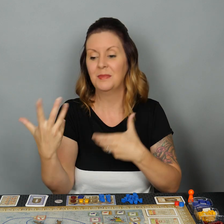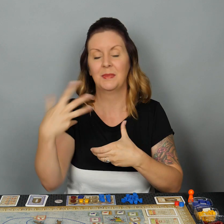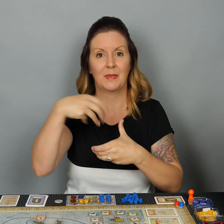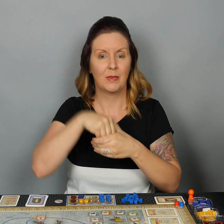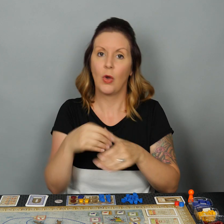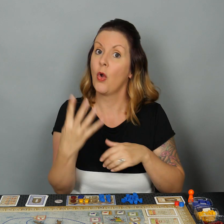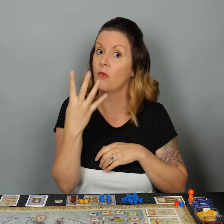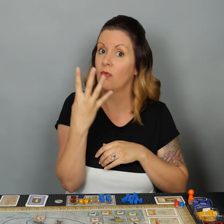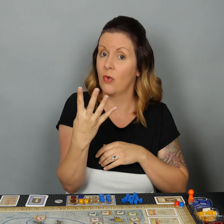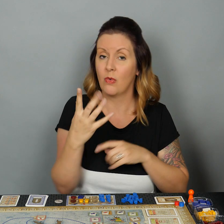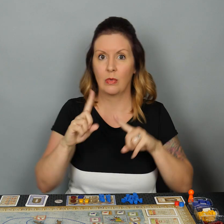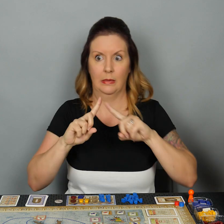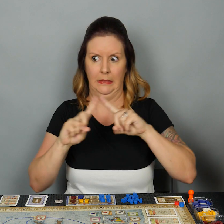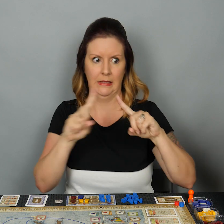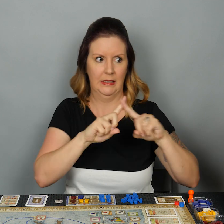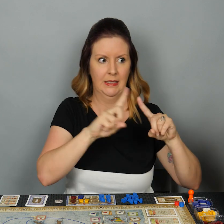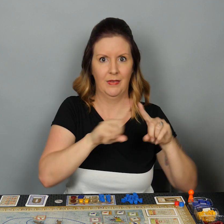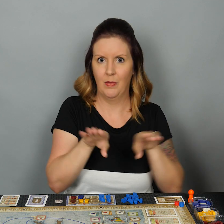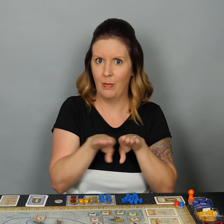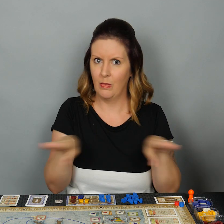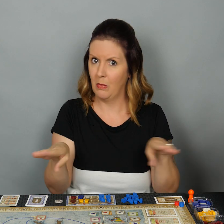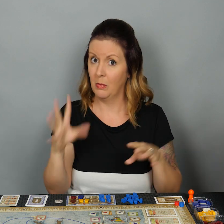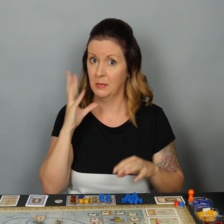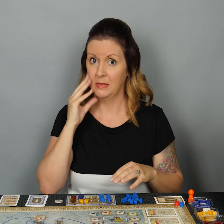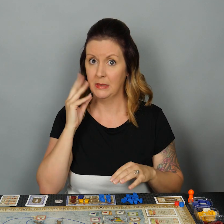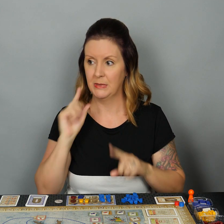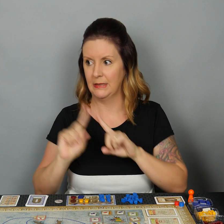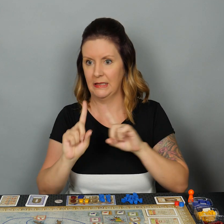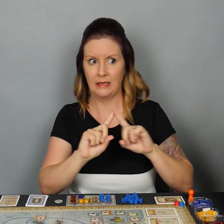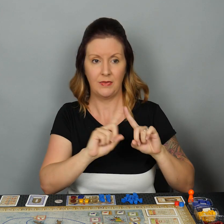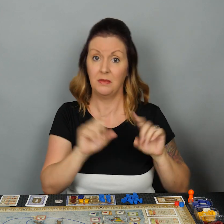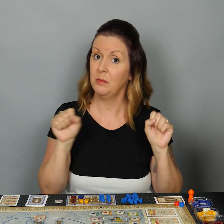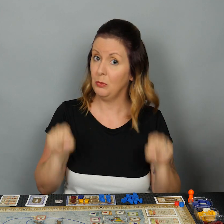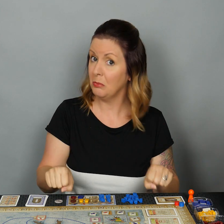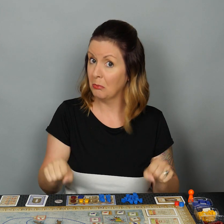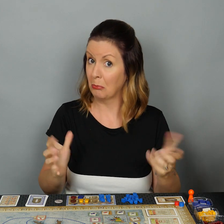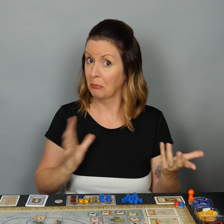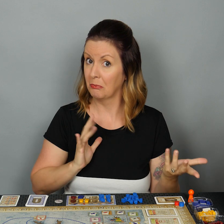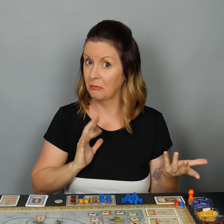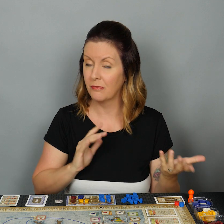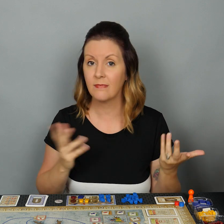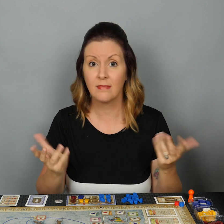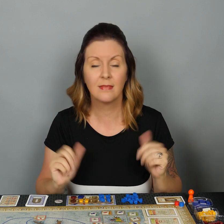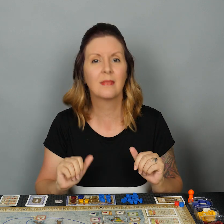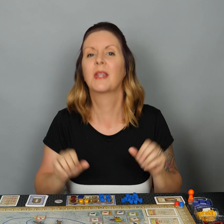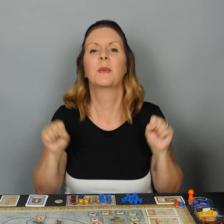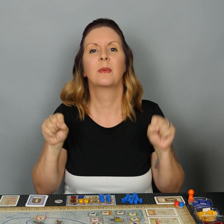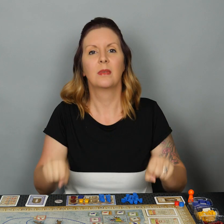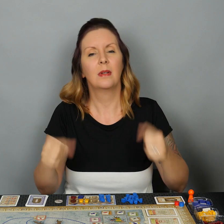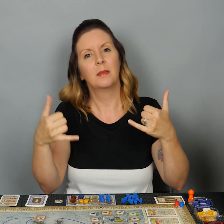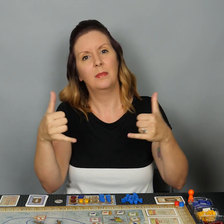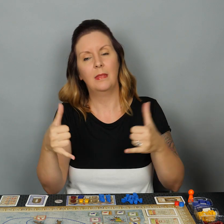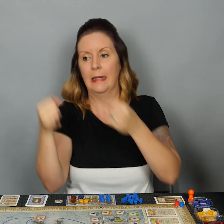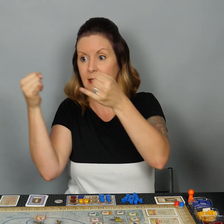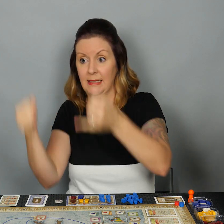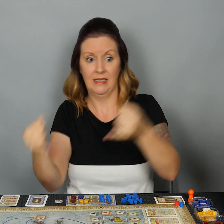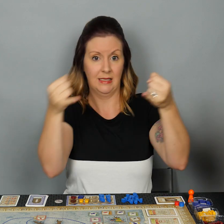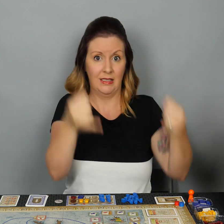The game includes 4 different game boards, providing different experiences, which is really cool.